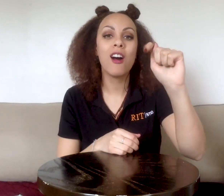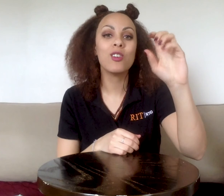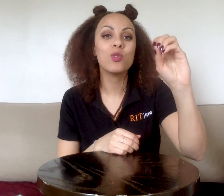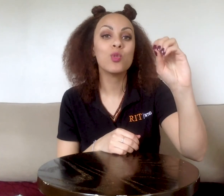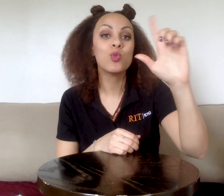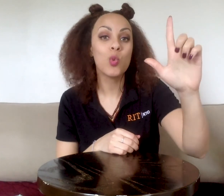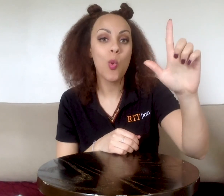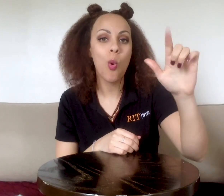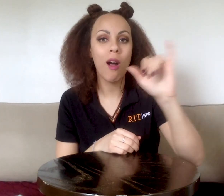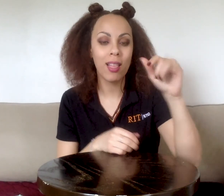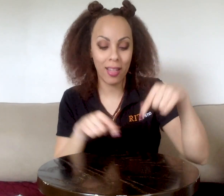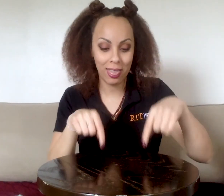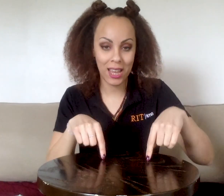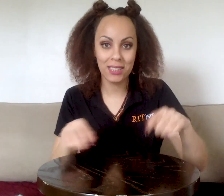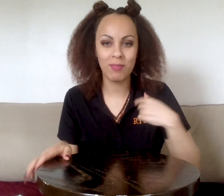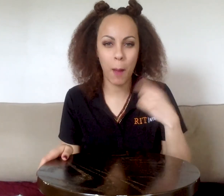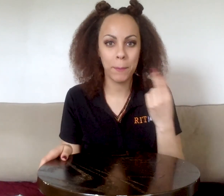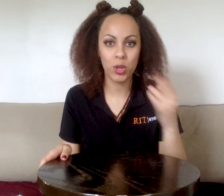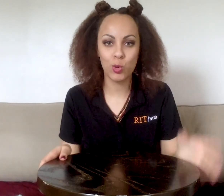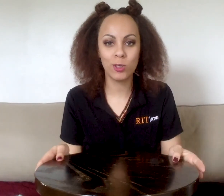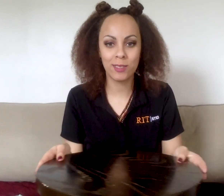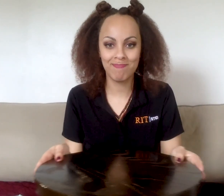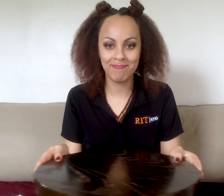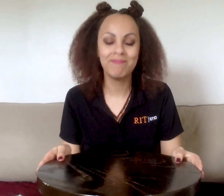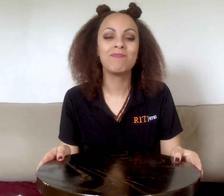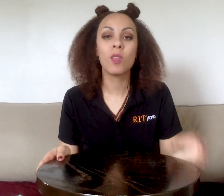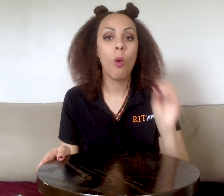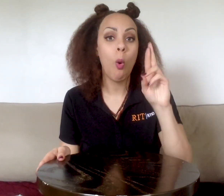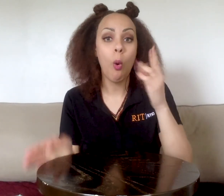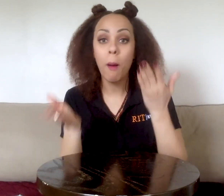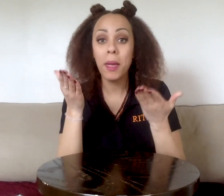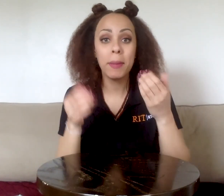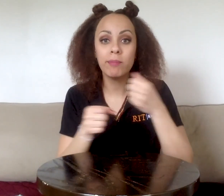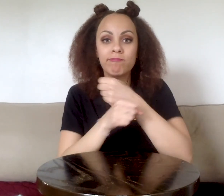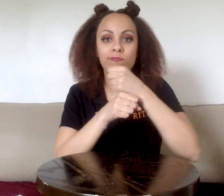a stool (like what I'm going to use)